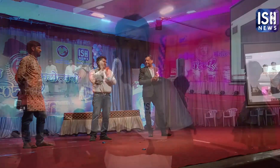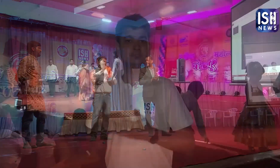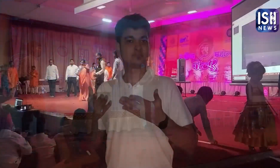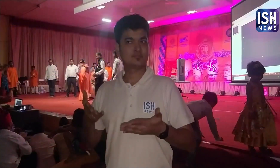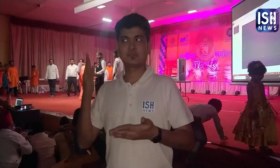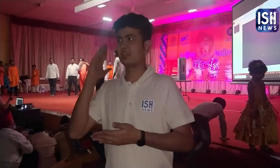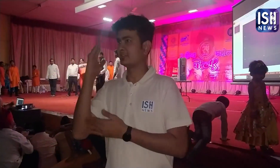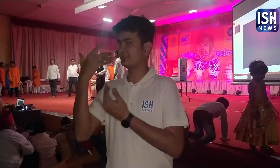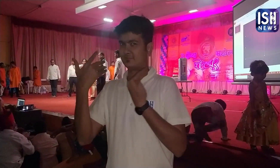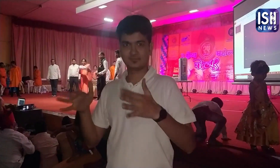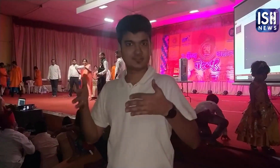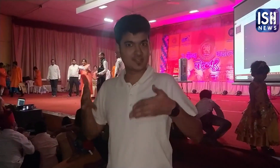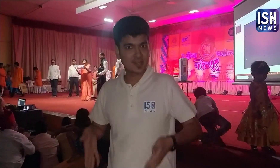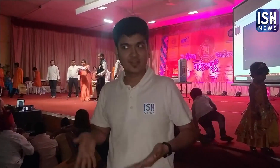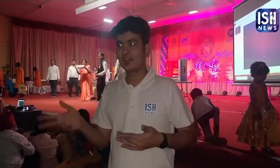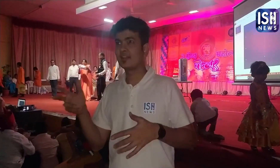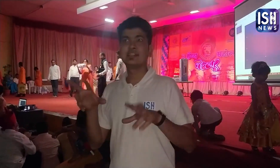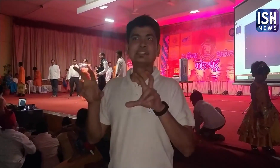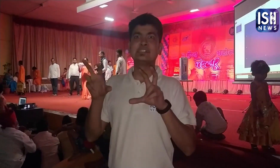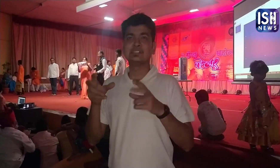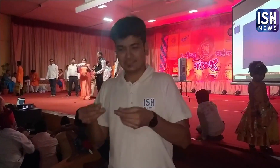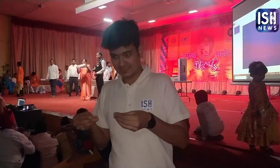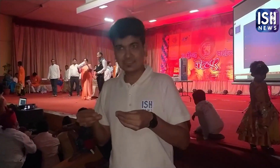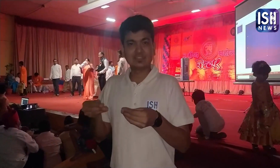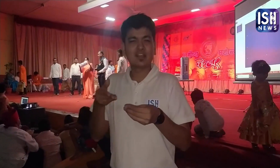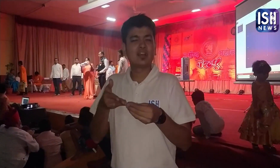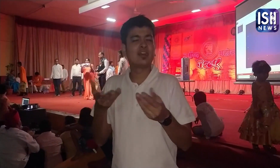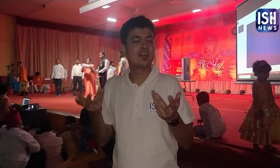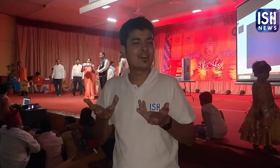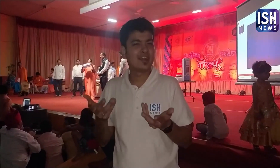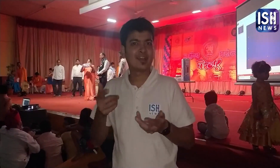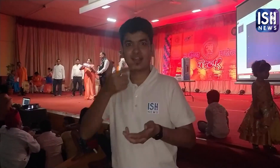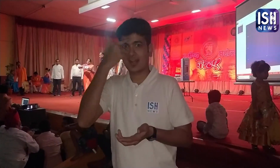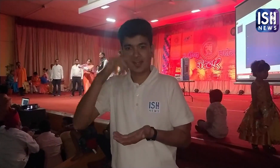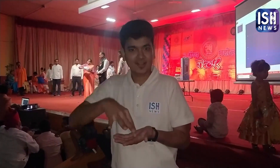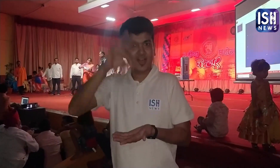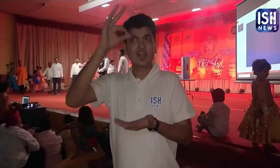After all the presentations, everyone is eagerly awaiting the lucky draw!